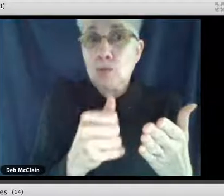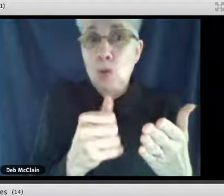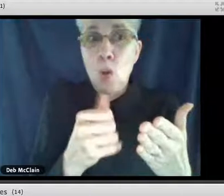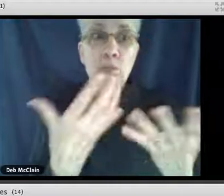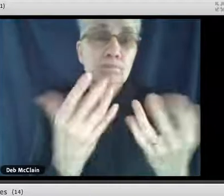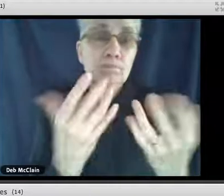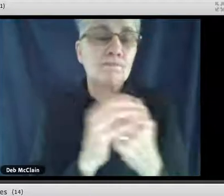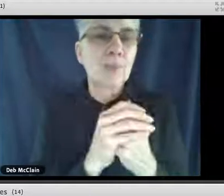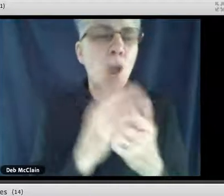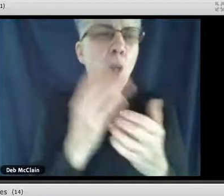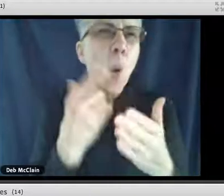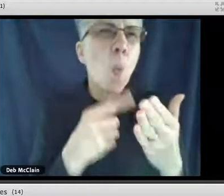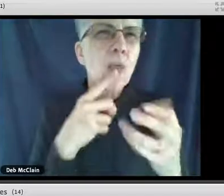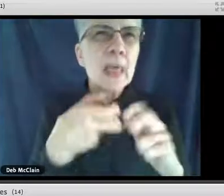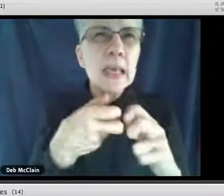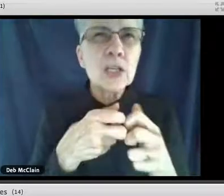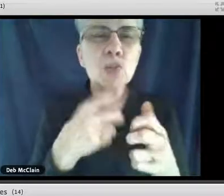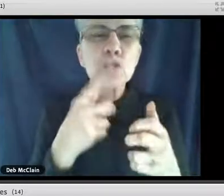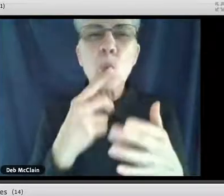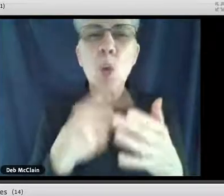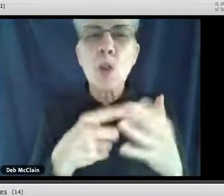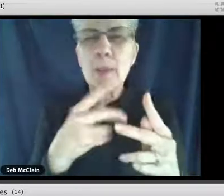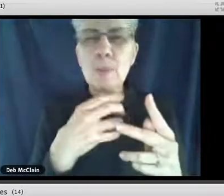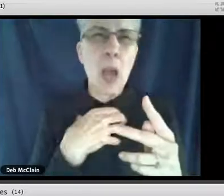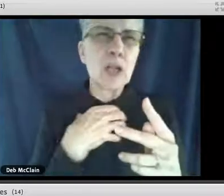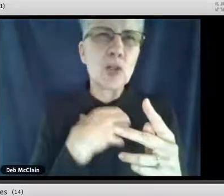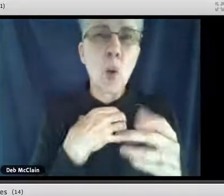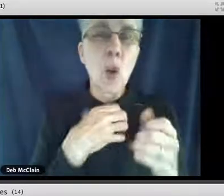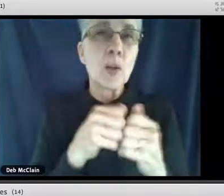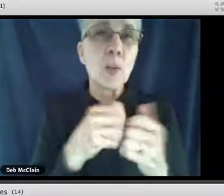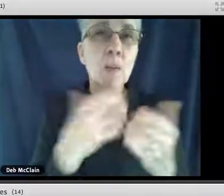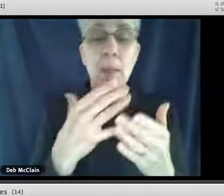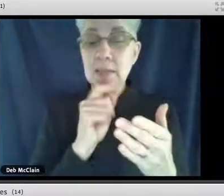What are the issues? What are people annoyed with? Maybe it's just something that's my own personal pet peeve